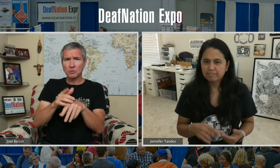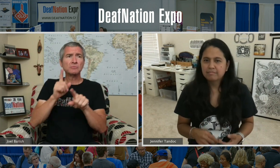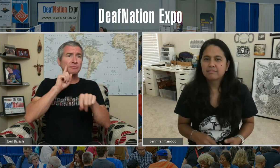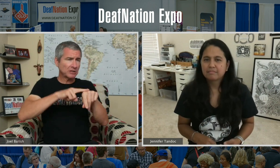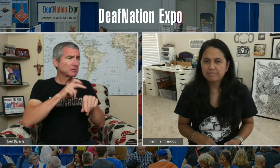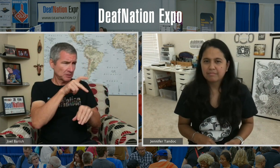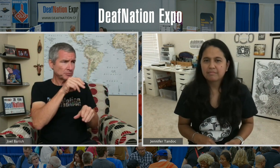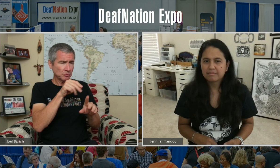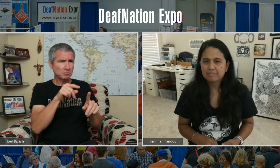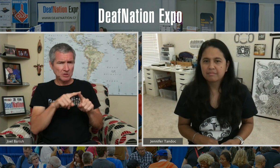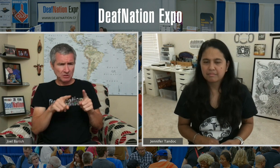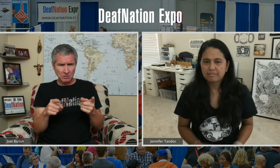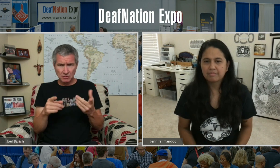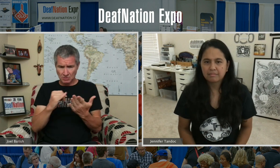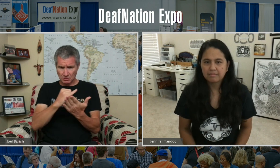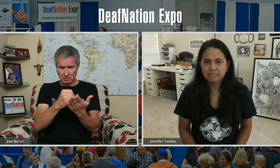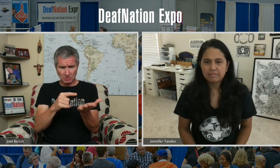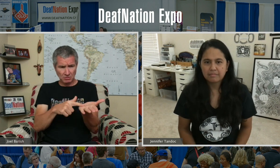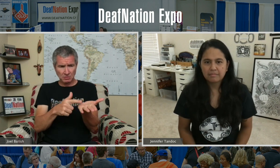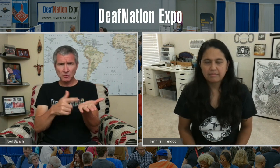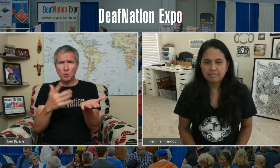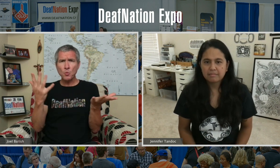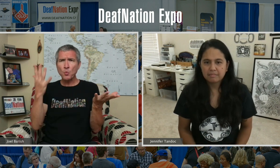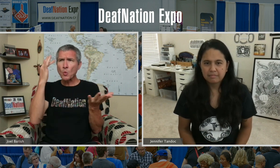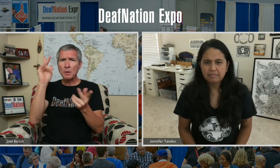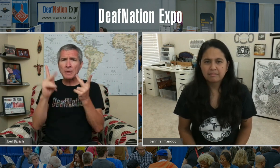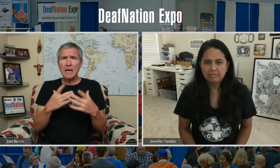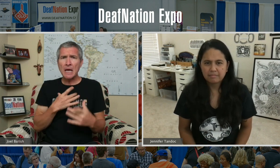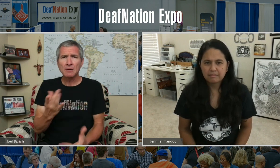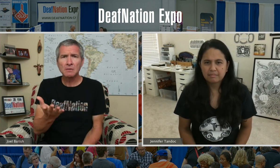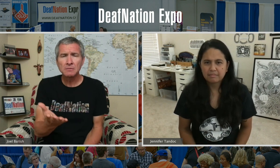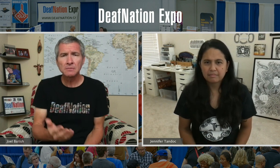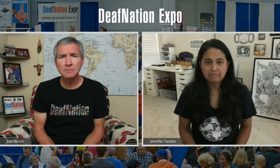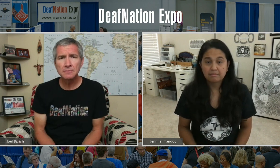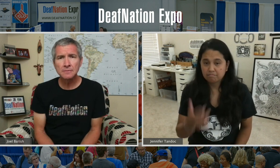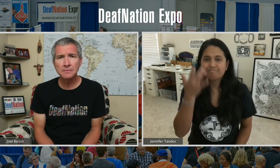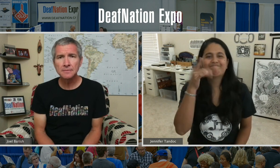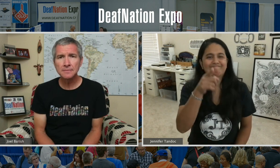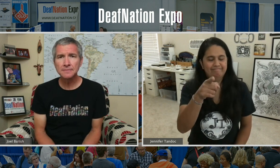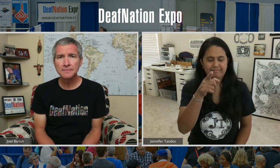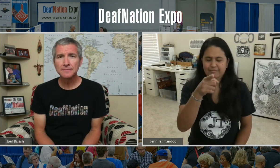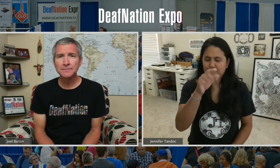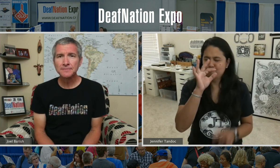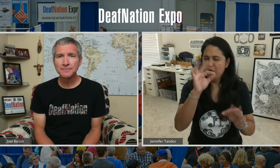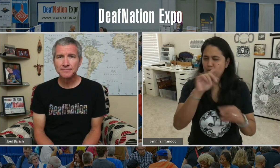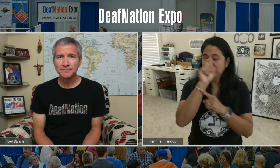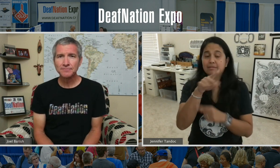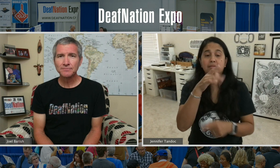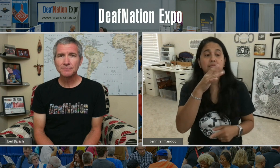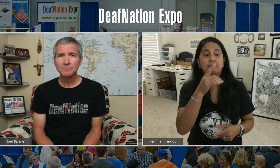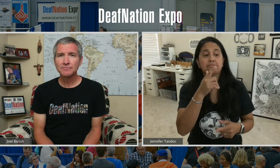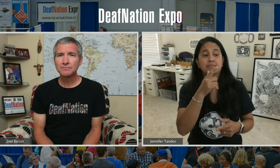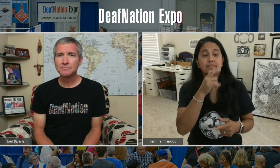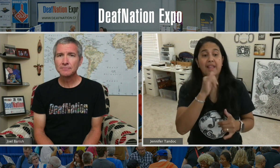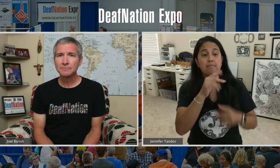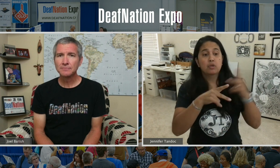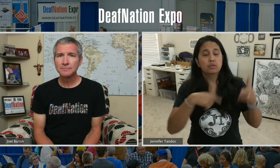based on… DeafNation Expo was part of it, yes, but how did your art… Why do people like it? Perfect question.